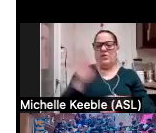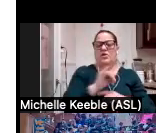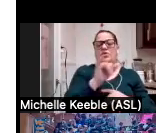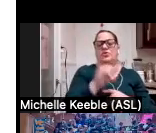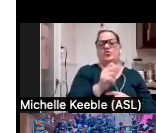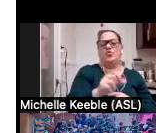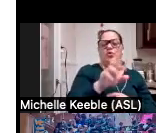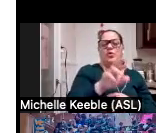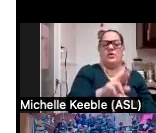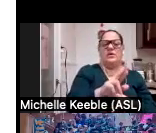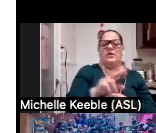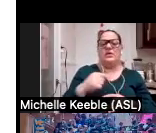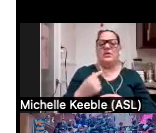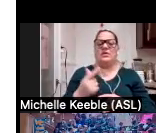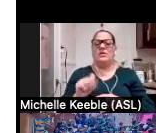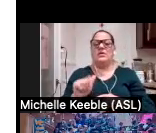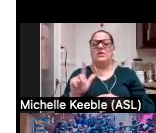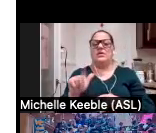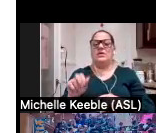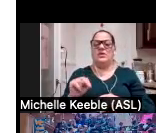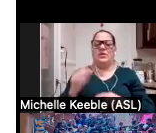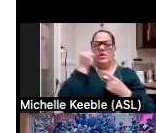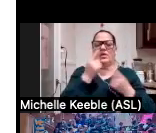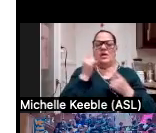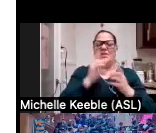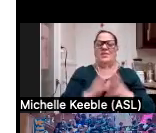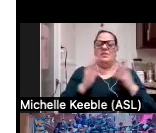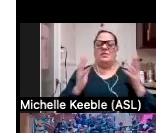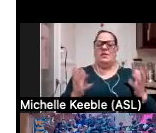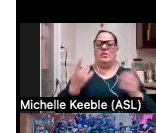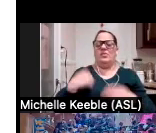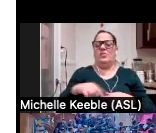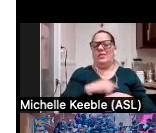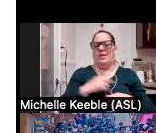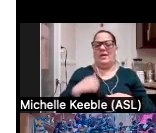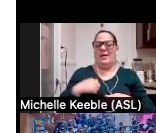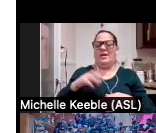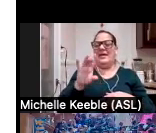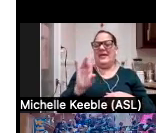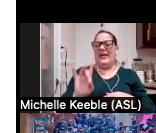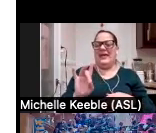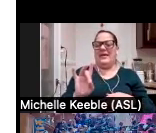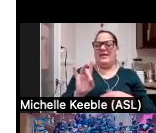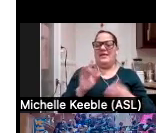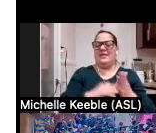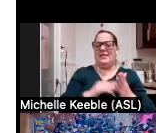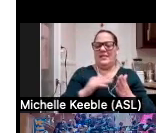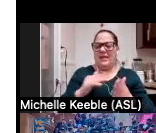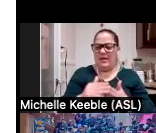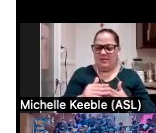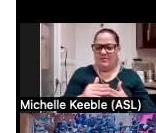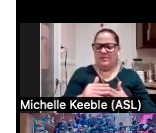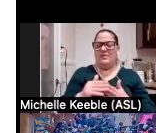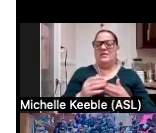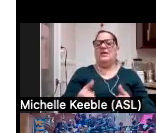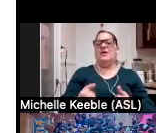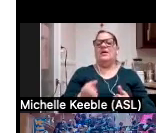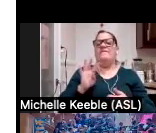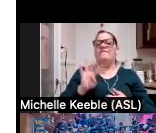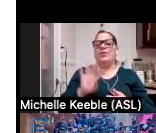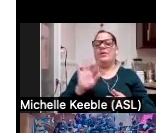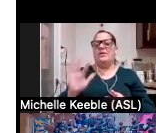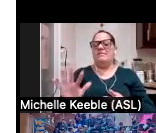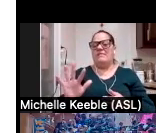um, were really forward thinking. We realized that with 8,000 artifacts and 4,500 square feet, we